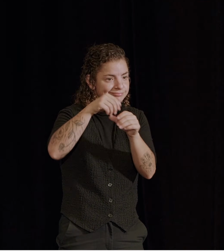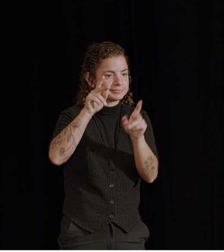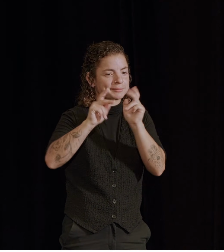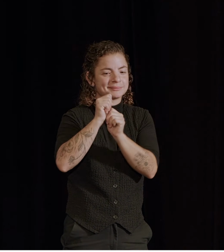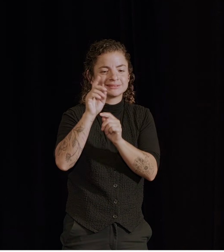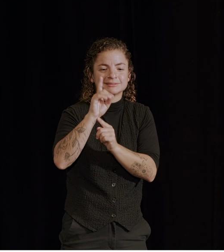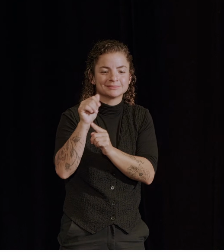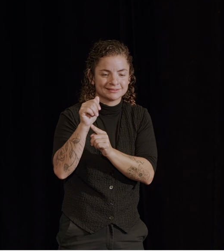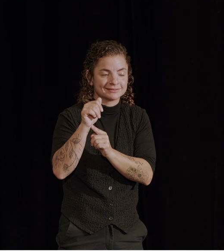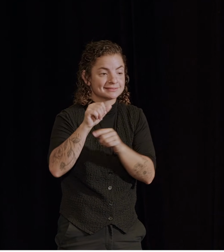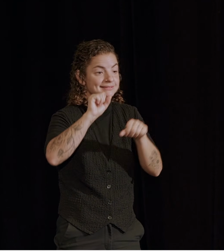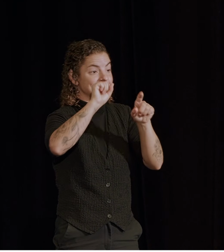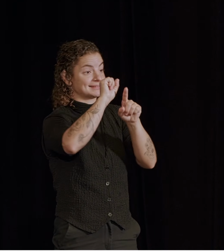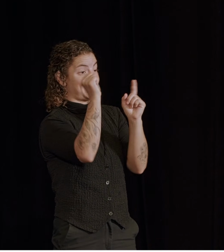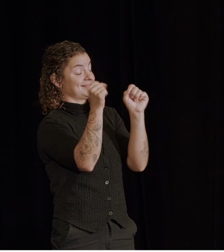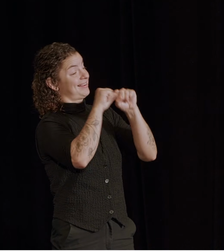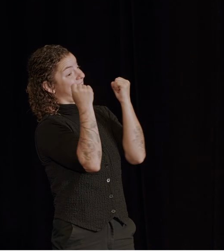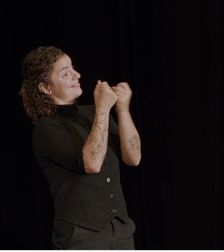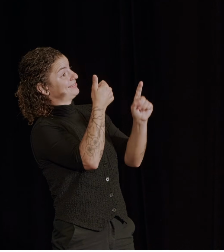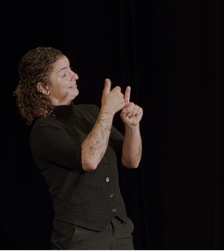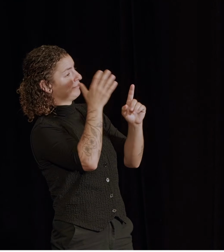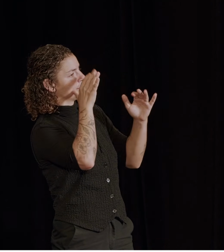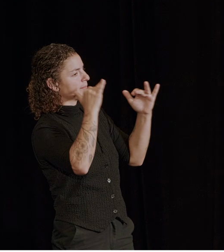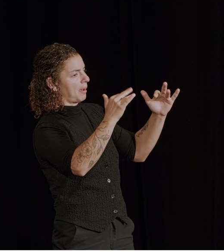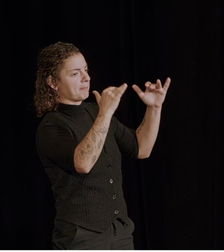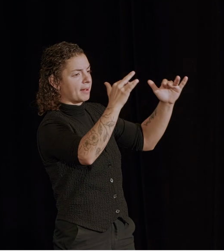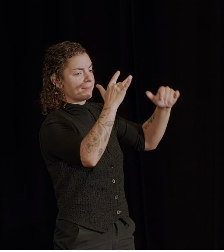Regulation and laws are very important. That's a really good push. But I do think